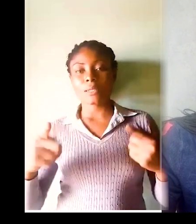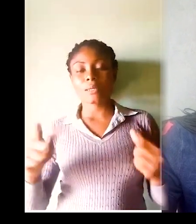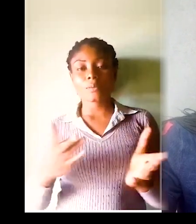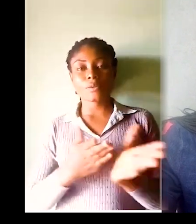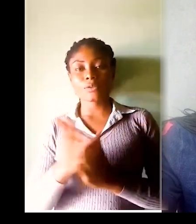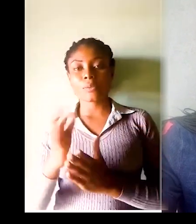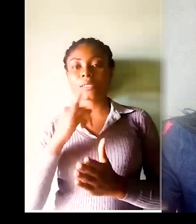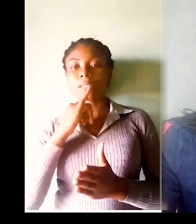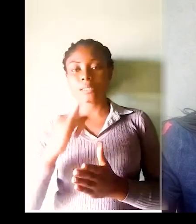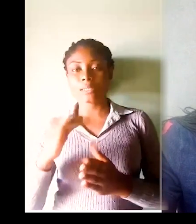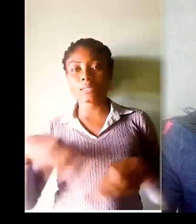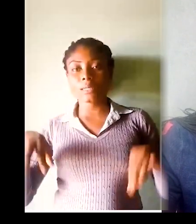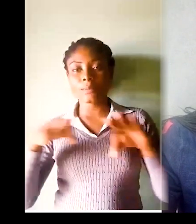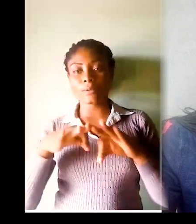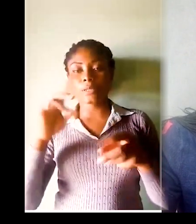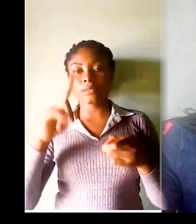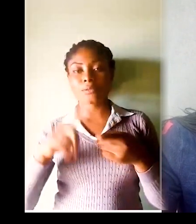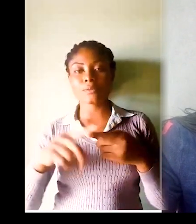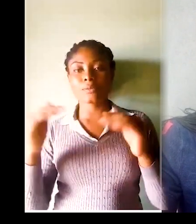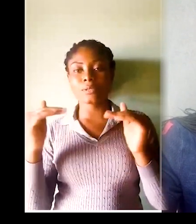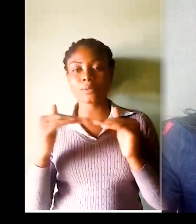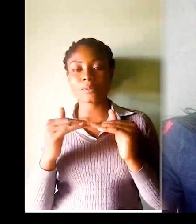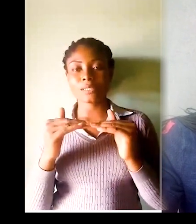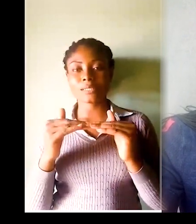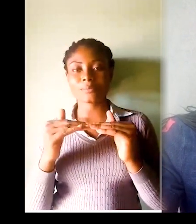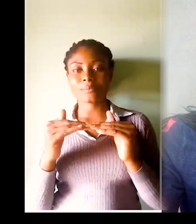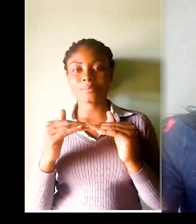Sign language right is fundamental to equality